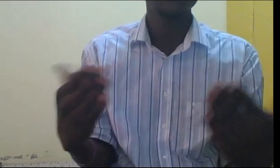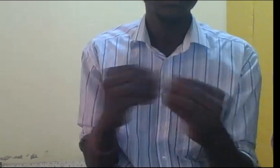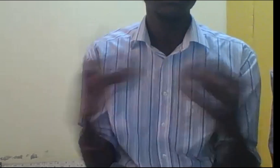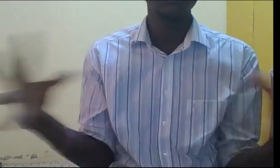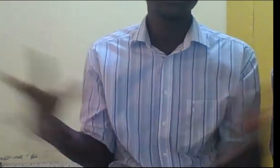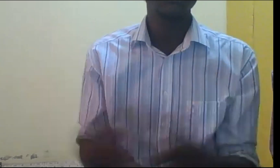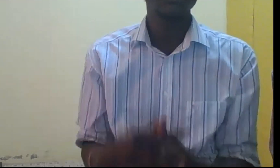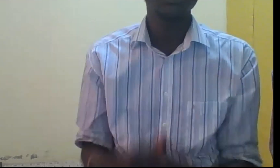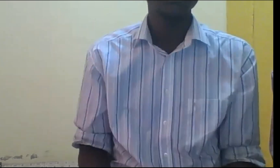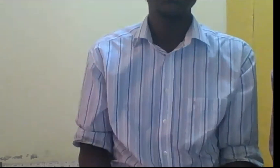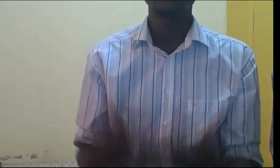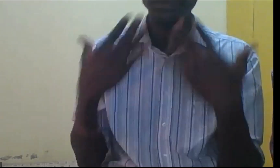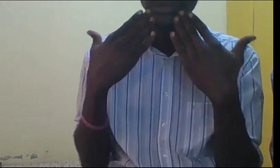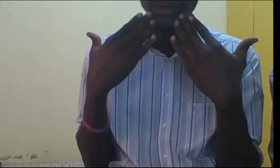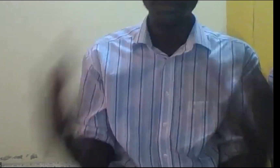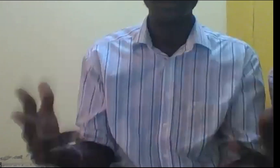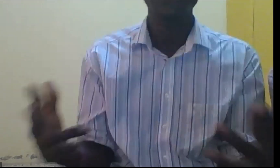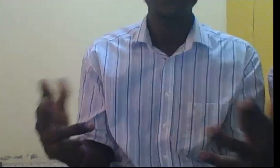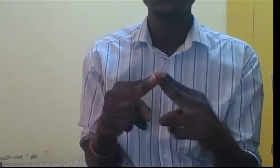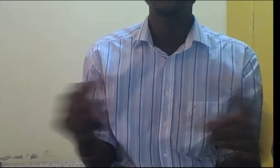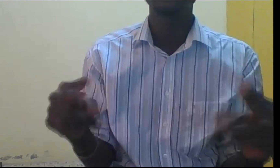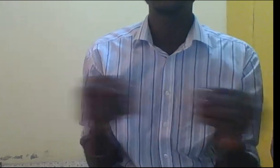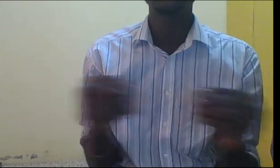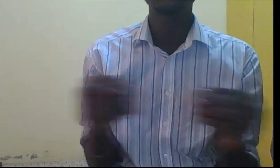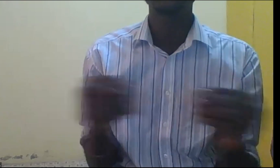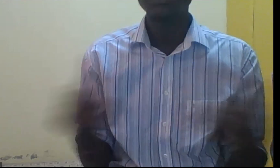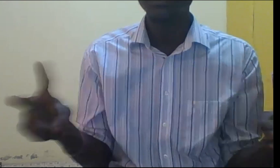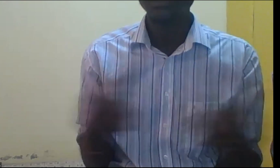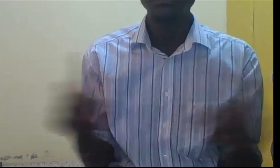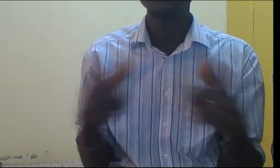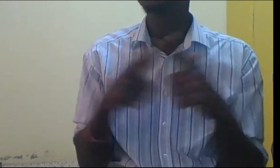Thank you so much, and a very, very big thank you for everybody here.